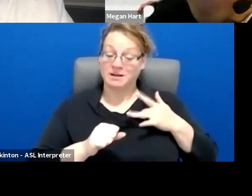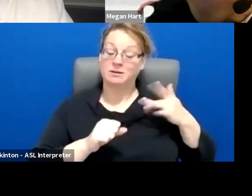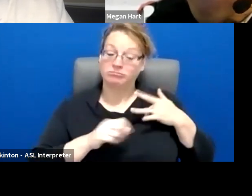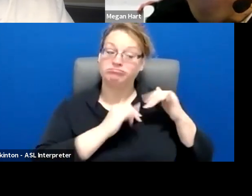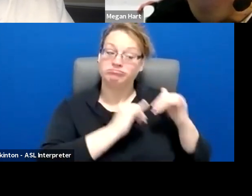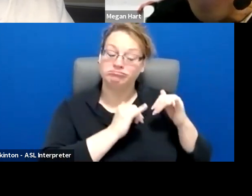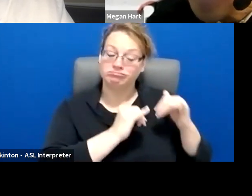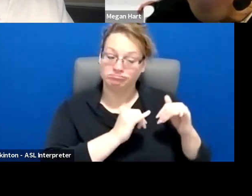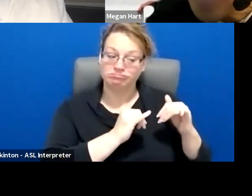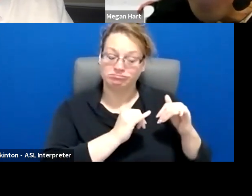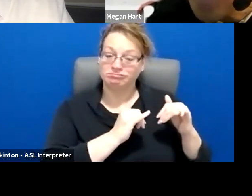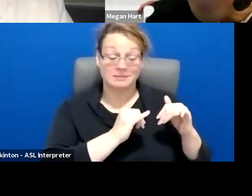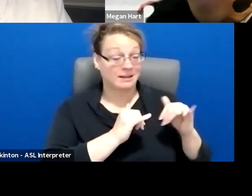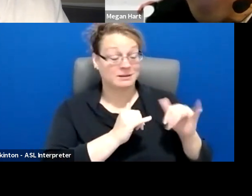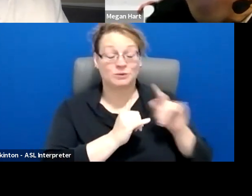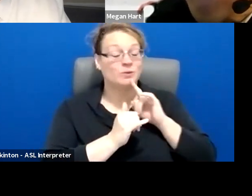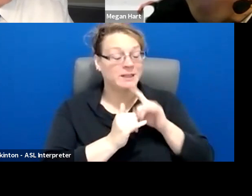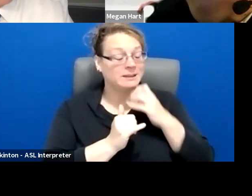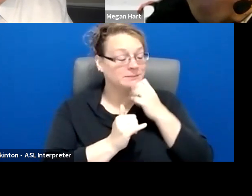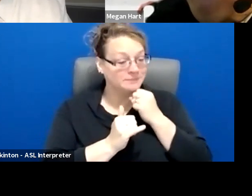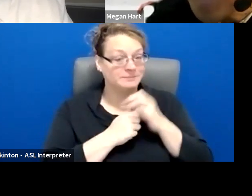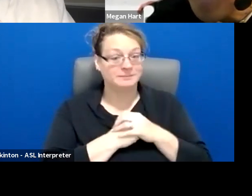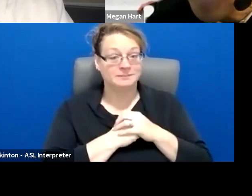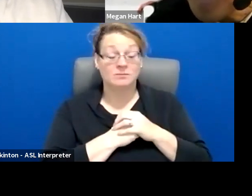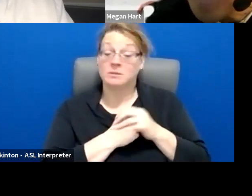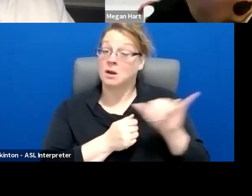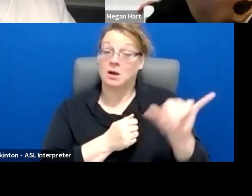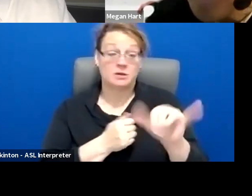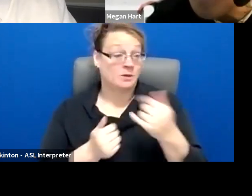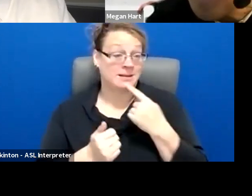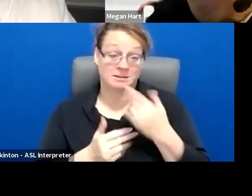They have struggled to be seen, to be employed,